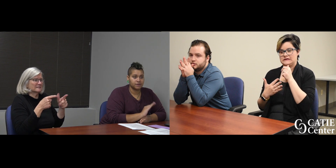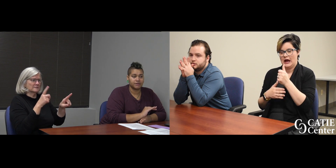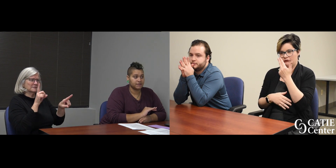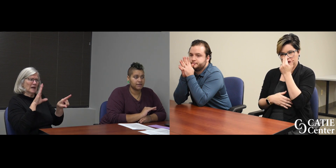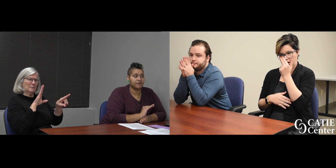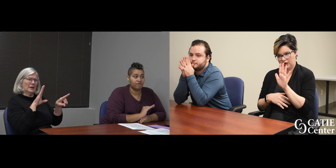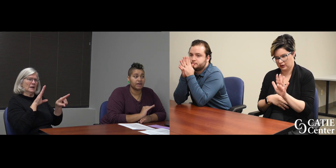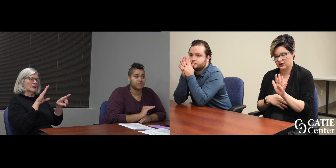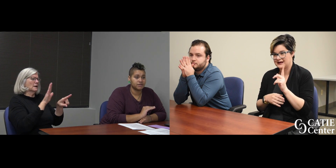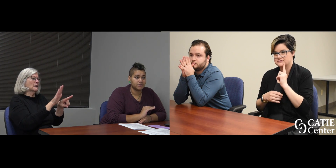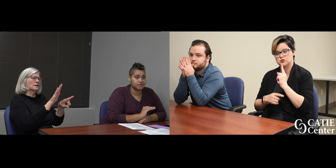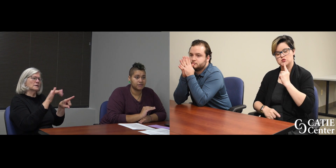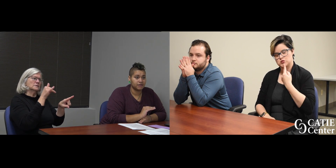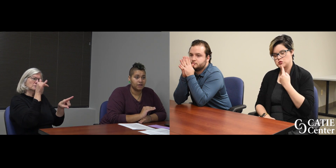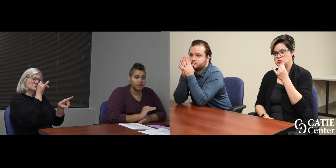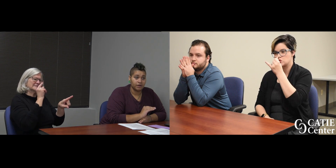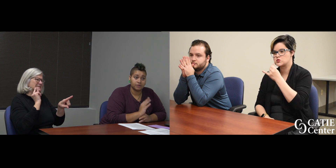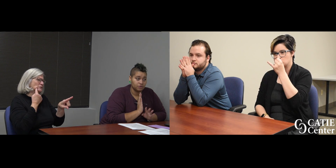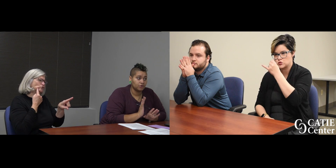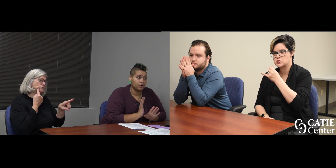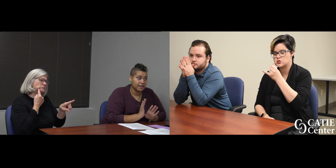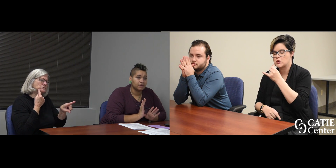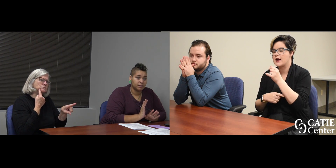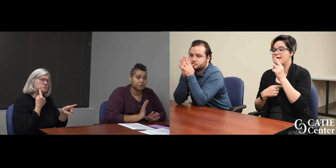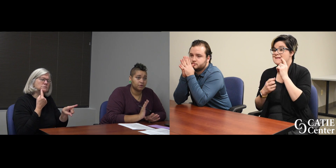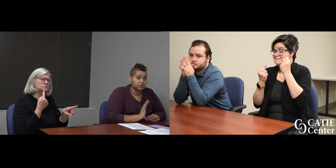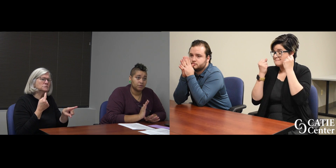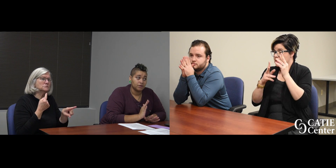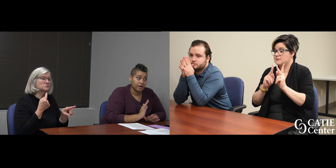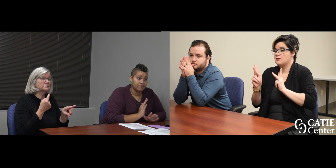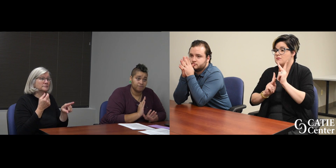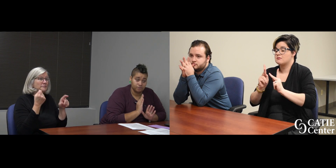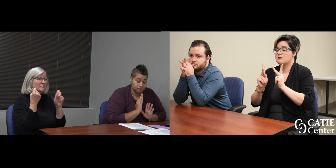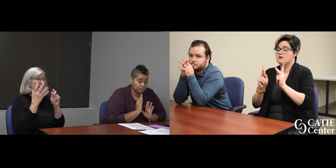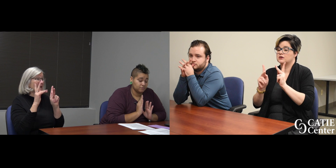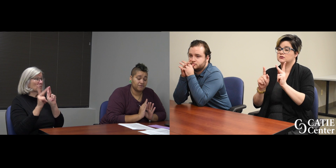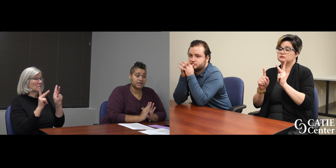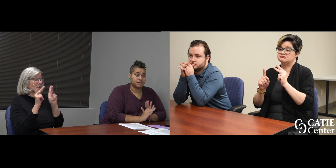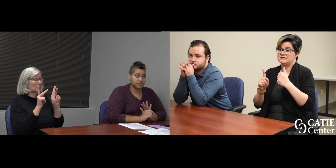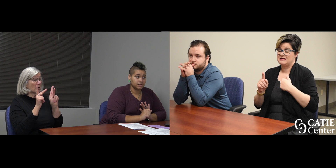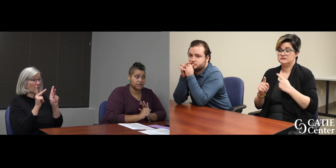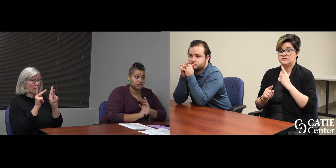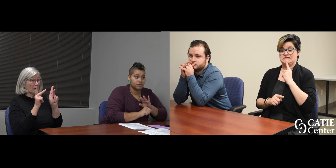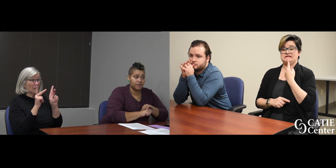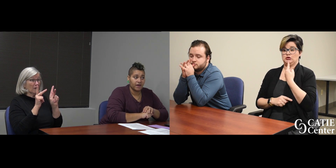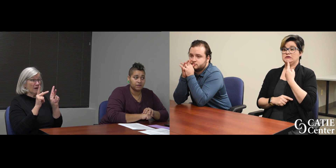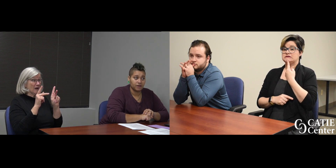That is something that's taken very seriously. A whole lot of people have very serious conditions with that